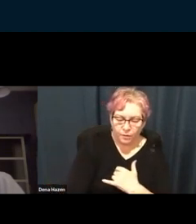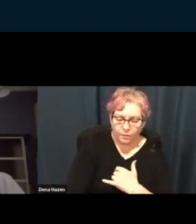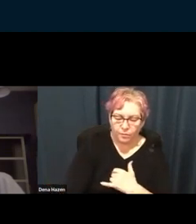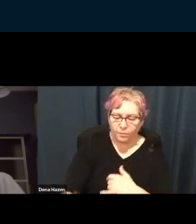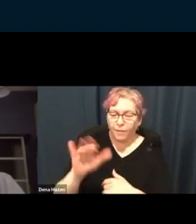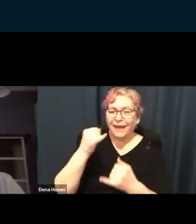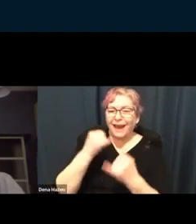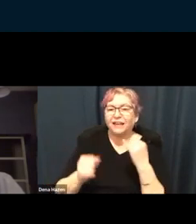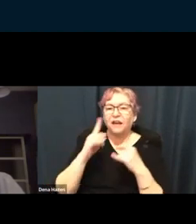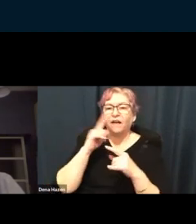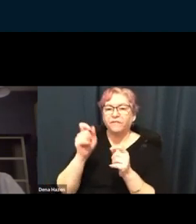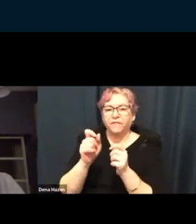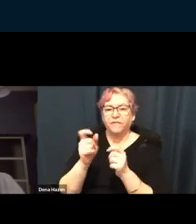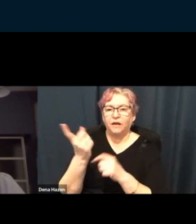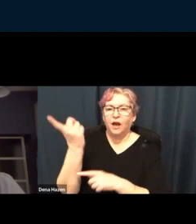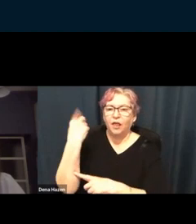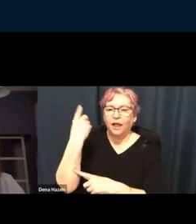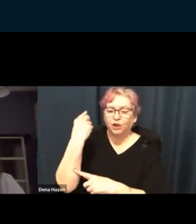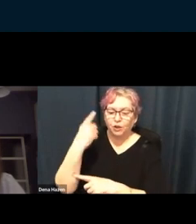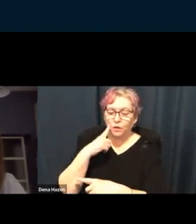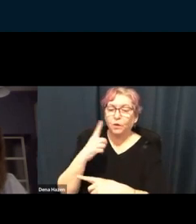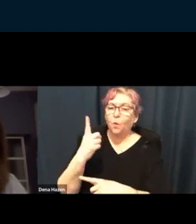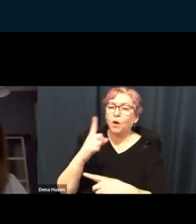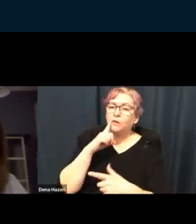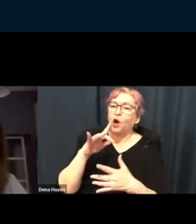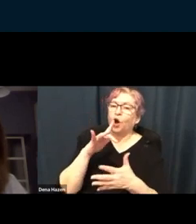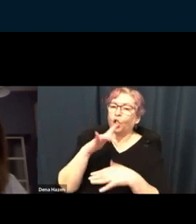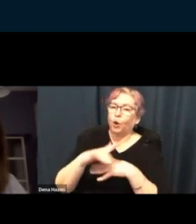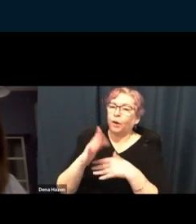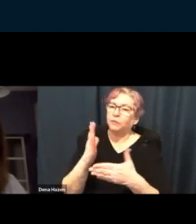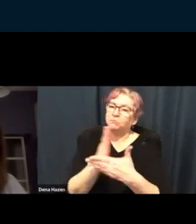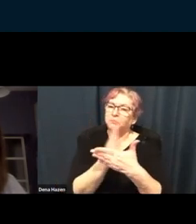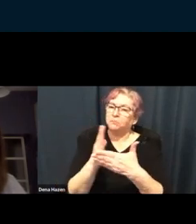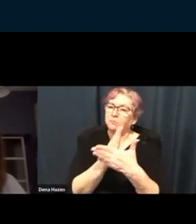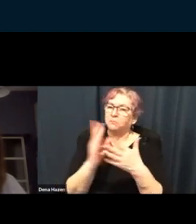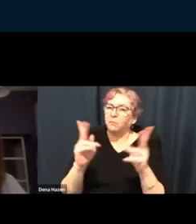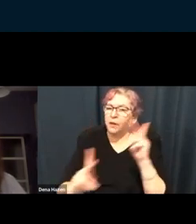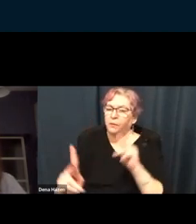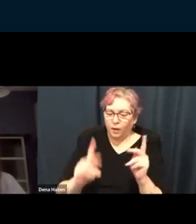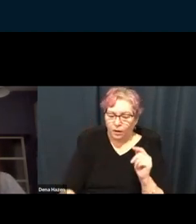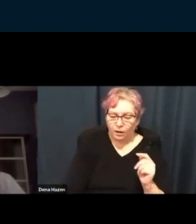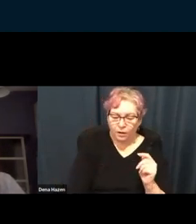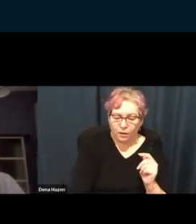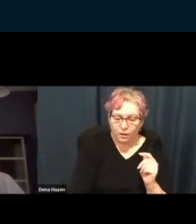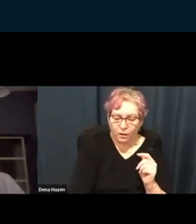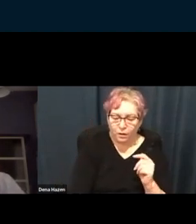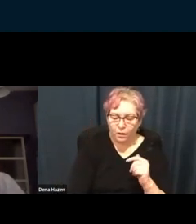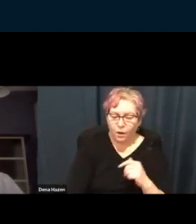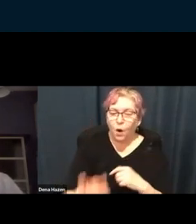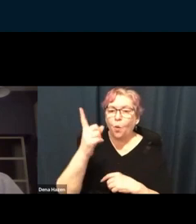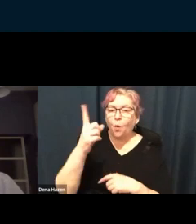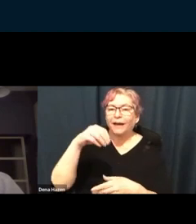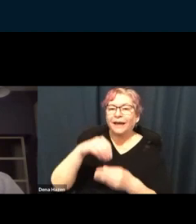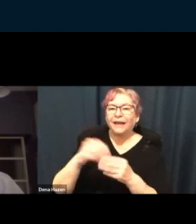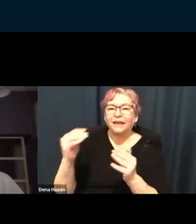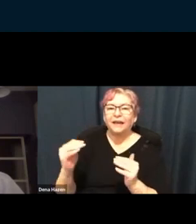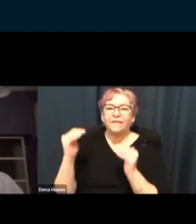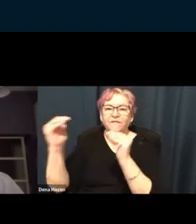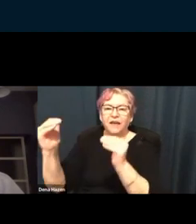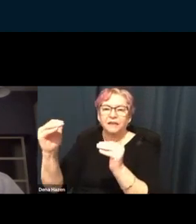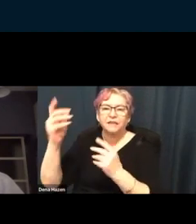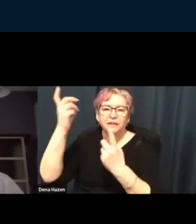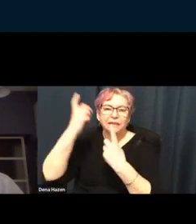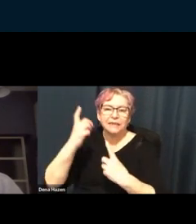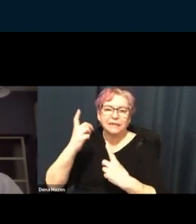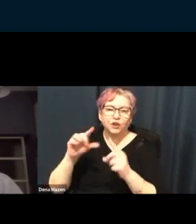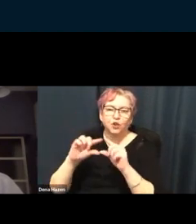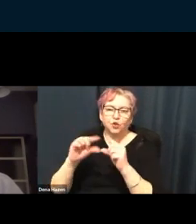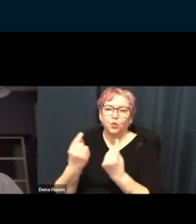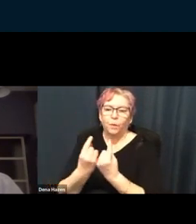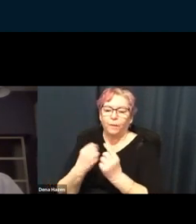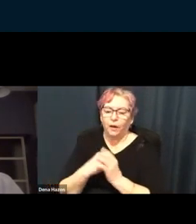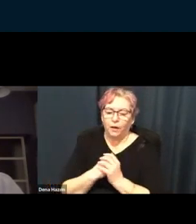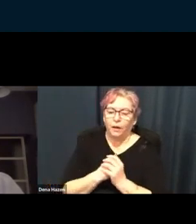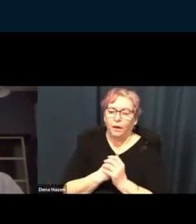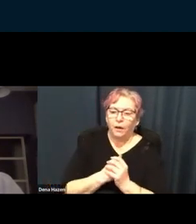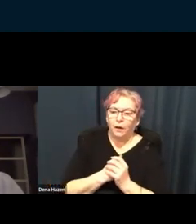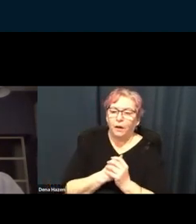One was in the early-to-moderate patient population, one in the advanced disease group.